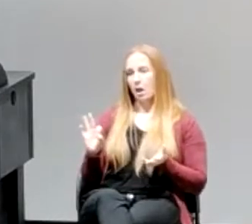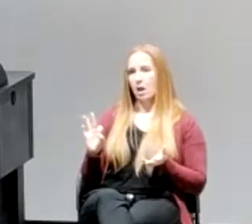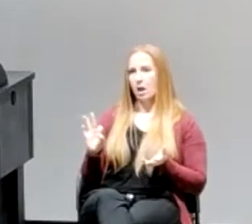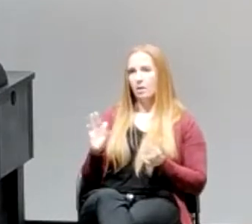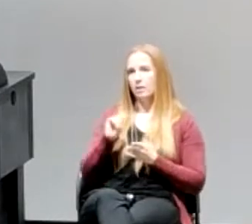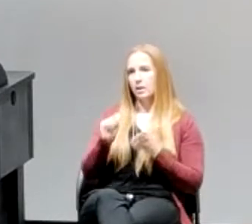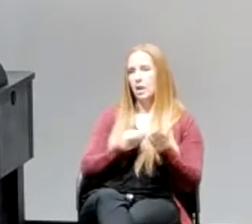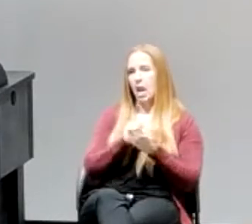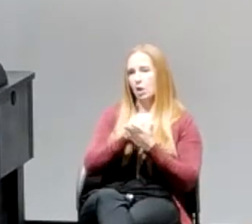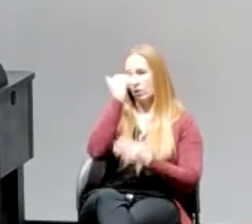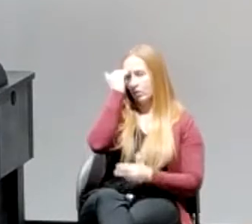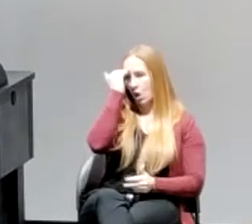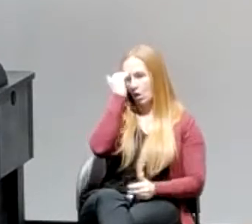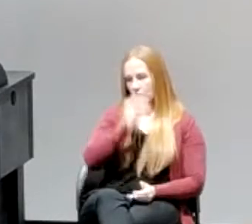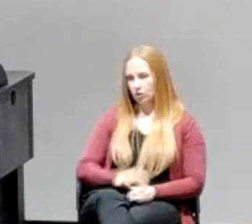We have both of our feet fully